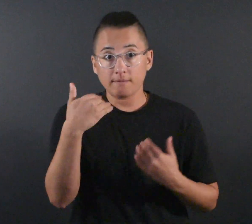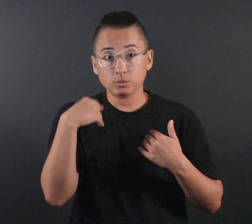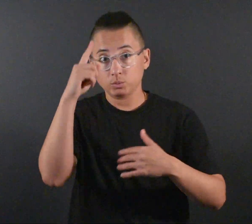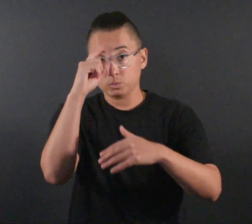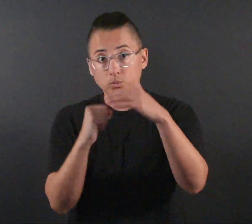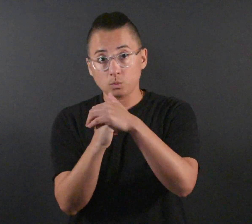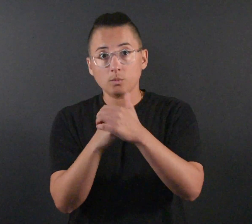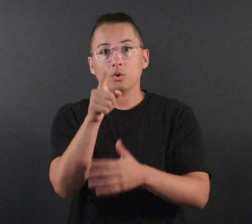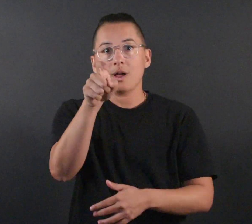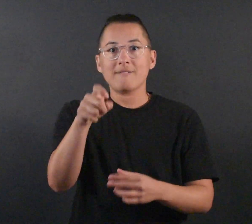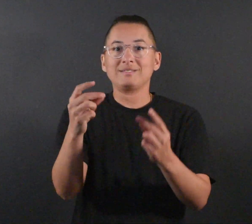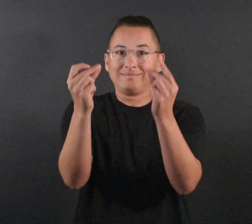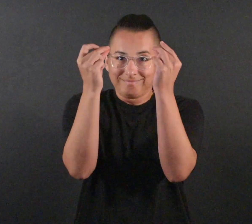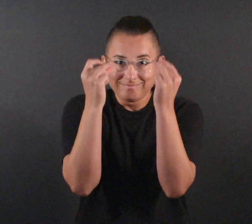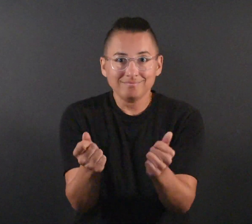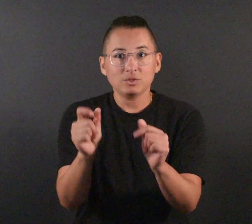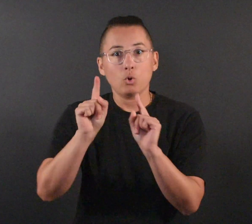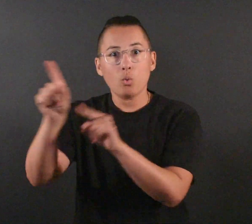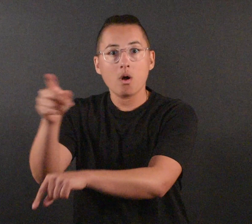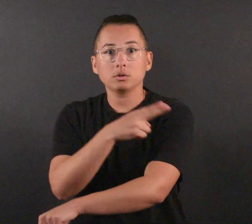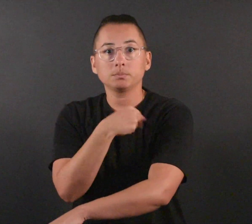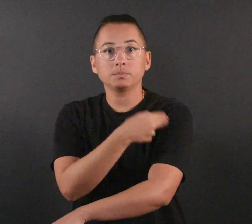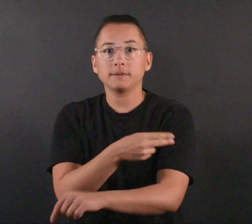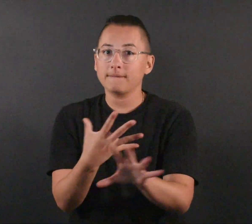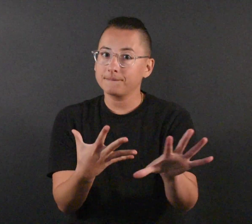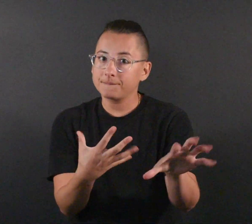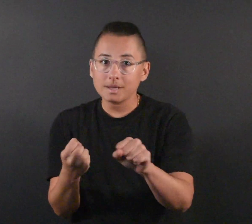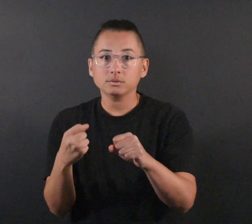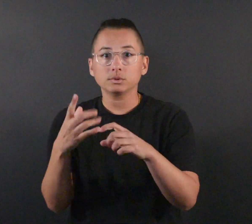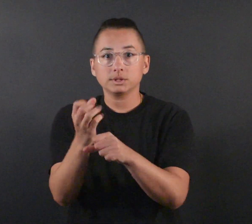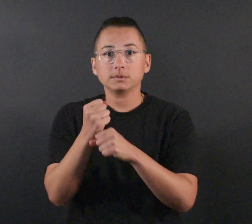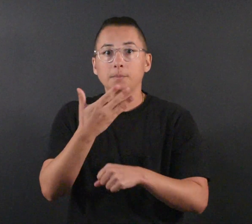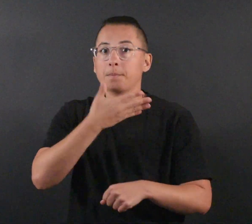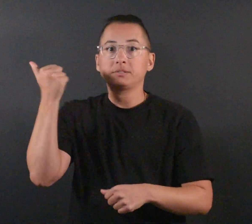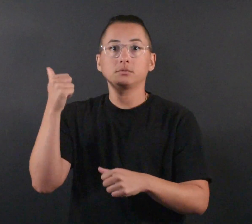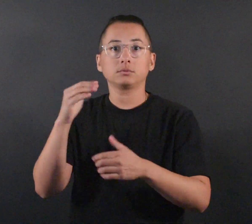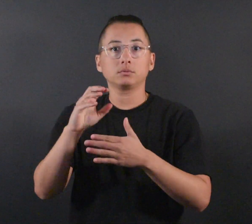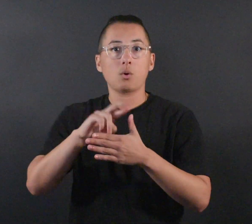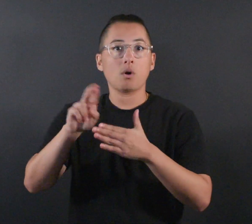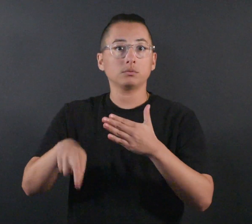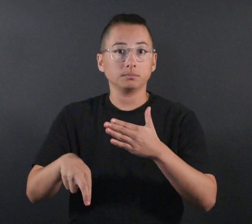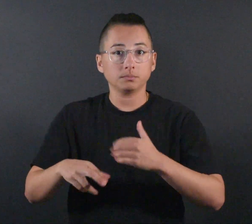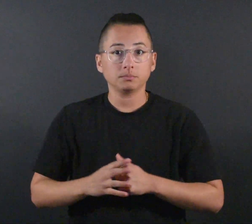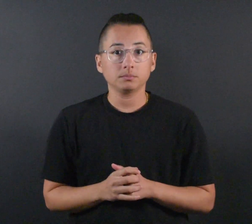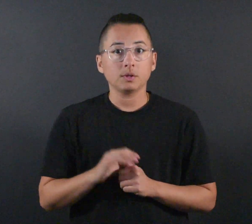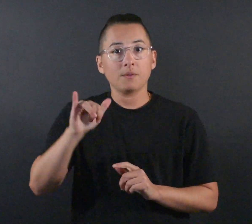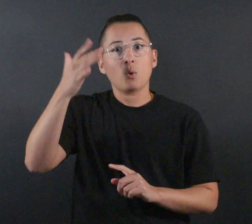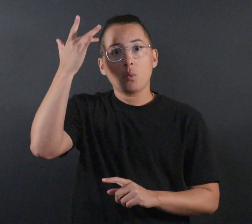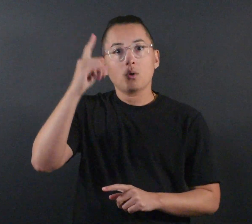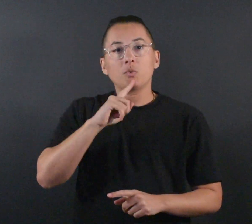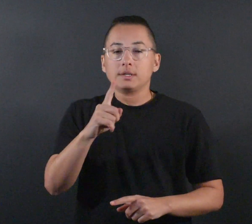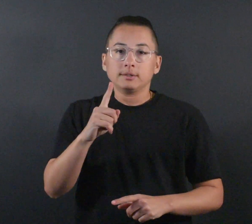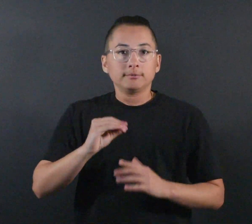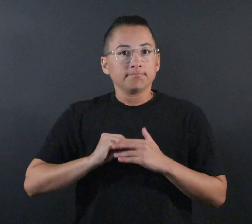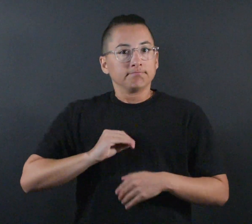“If you’re having a stroke, you need to go to the hospital fast in order to have the best possible outcome,” said Minnesota Commissioner of Health Jan Malcolm.